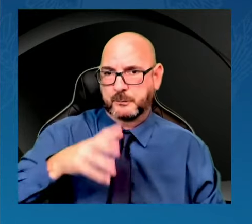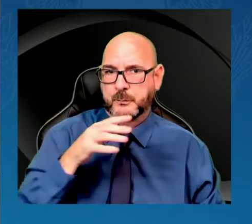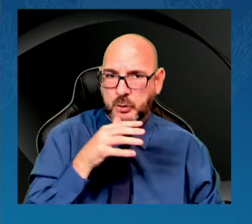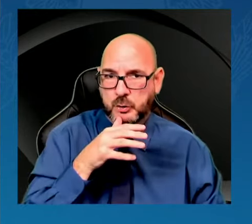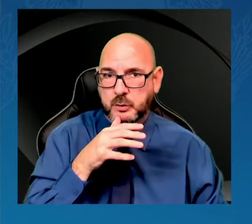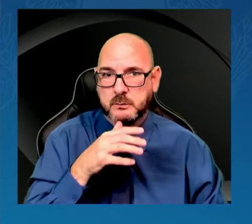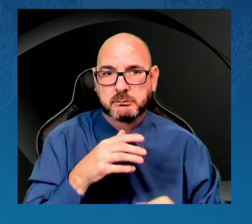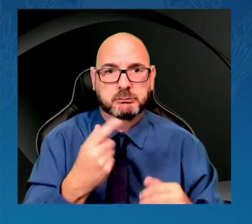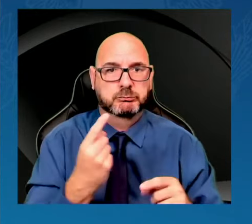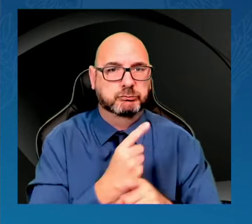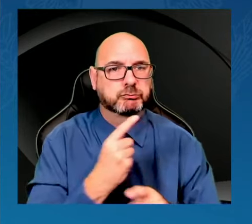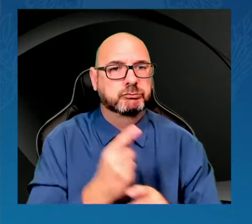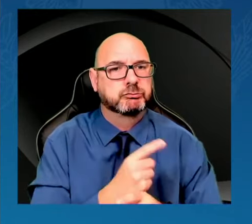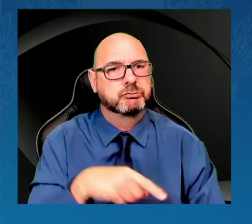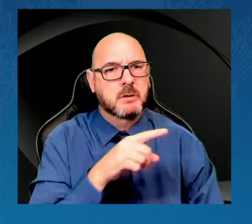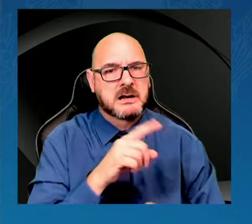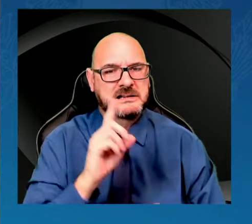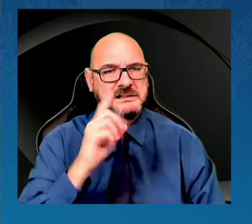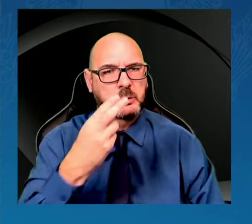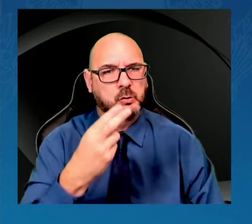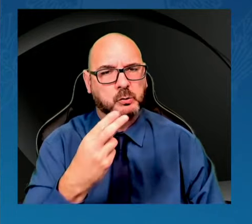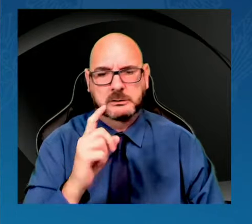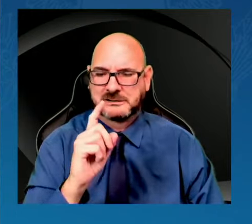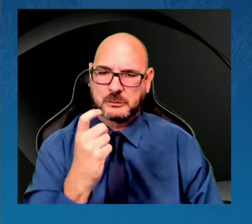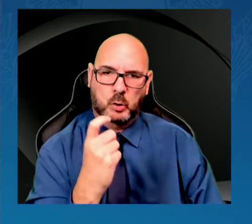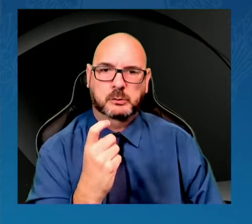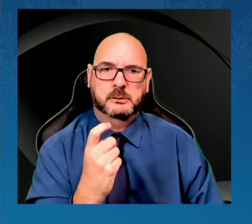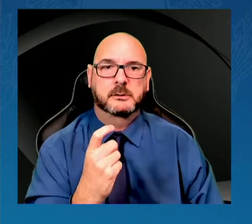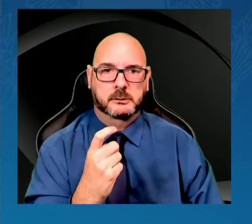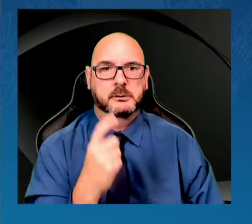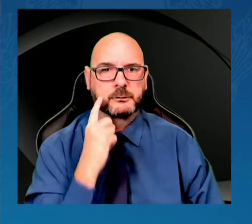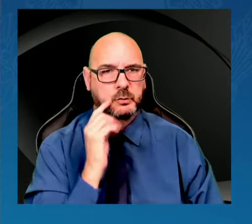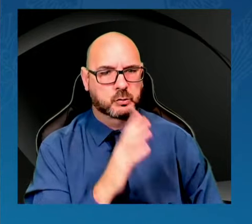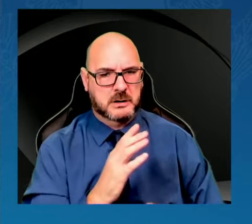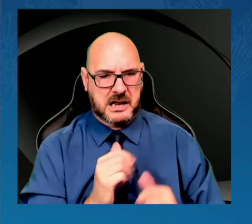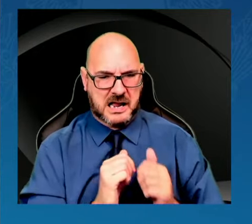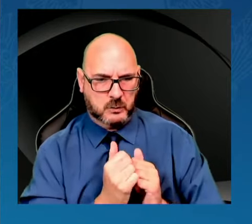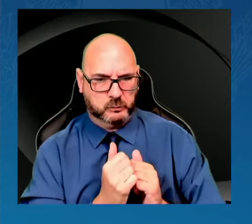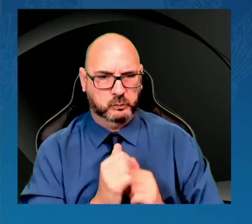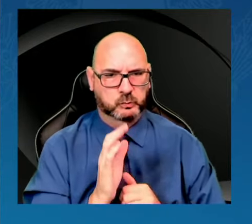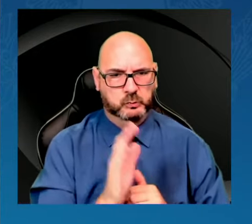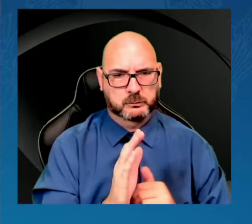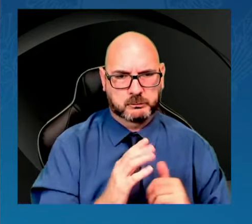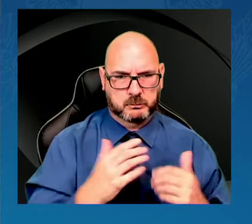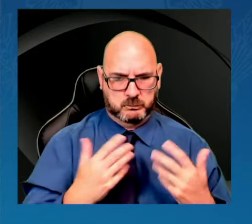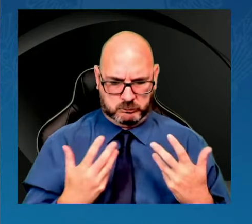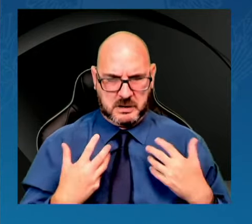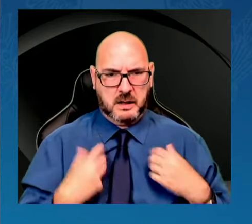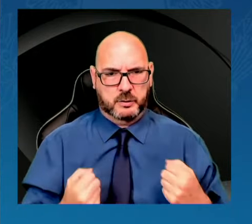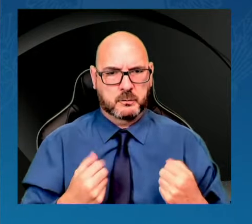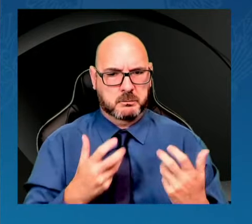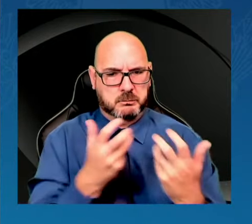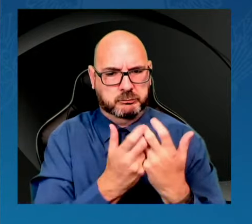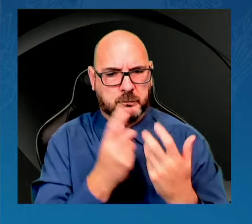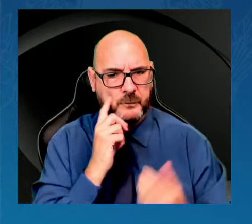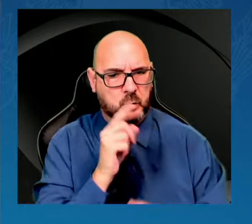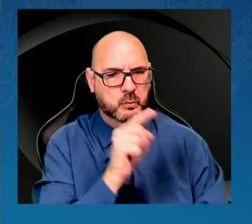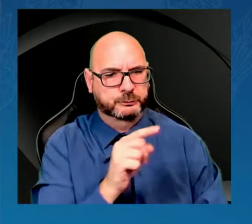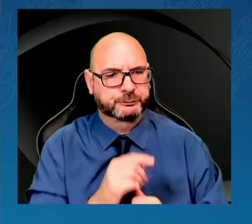to figure out how there can be accommodation and support for her. You know, one of the things that I'm doing there is,